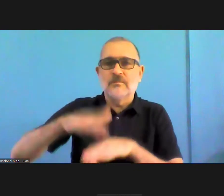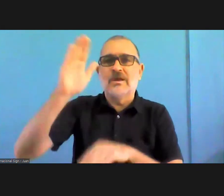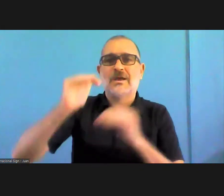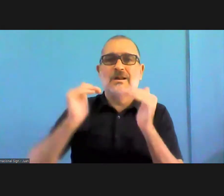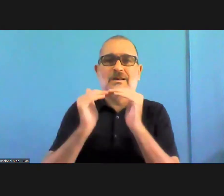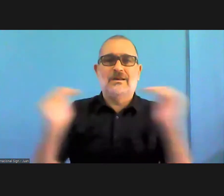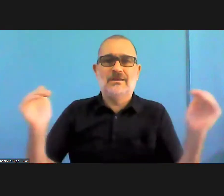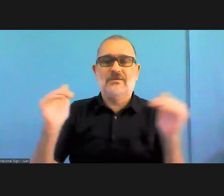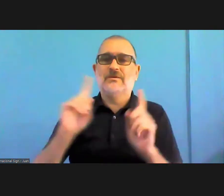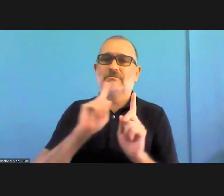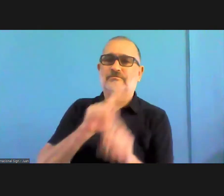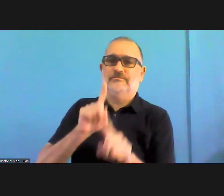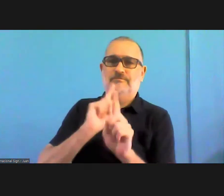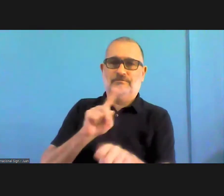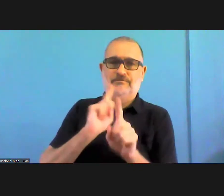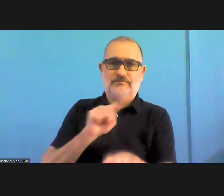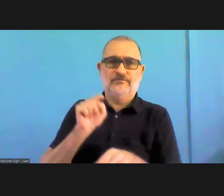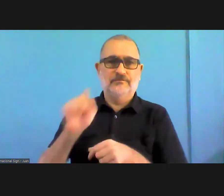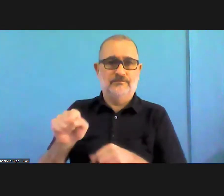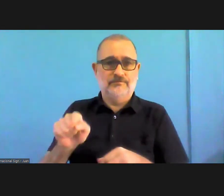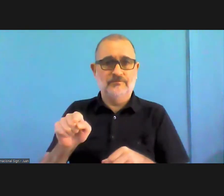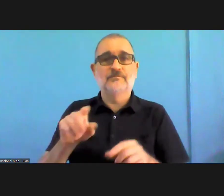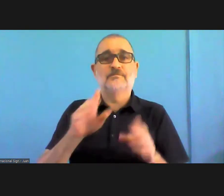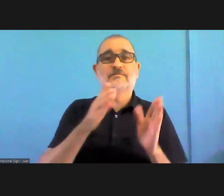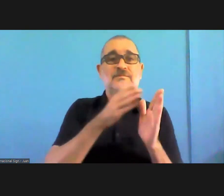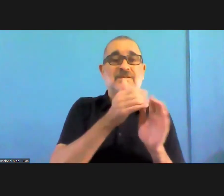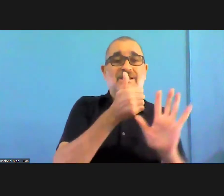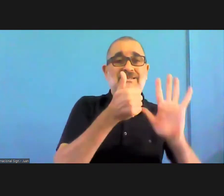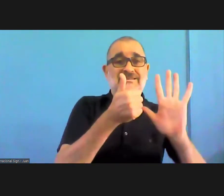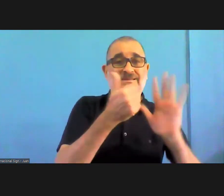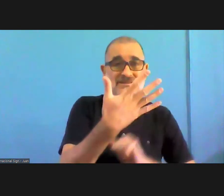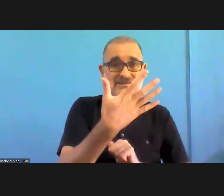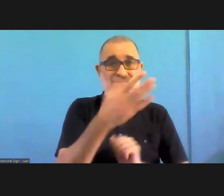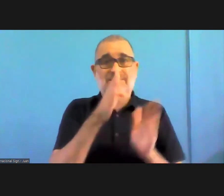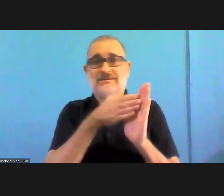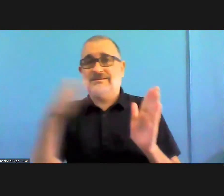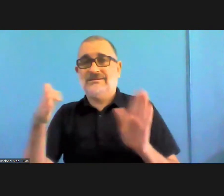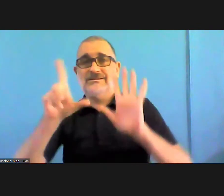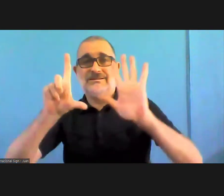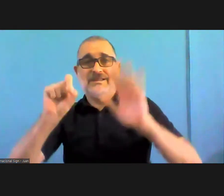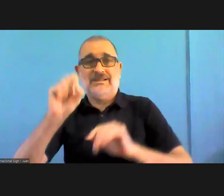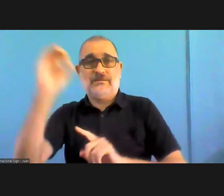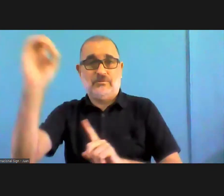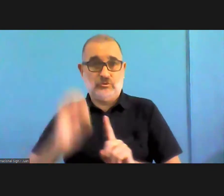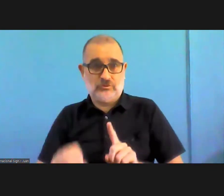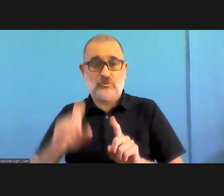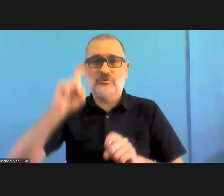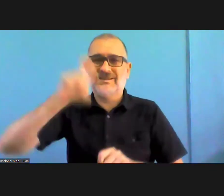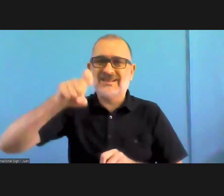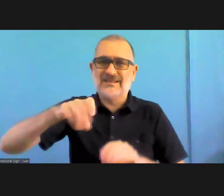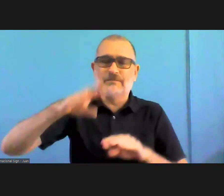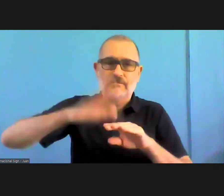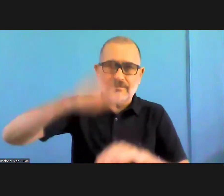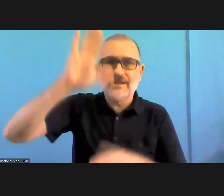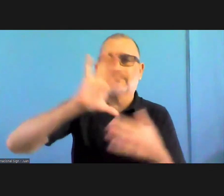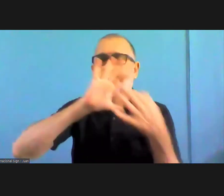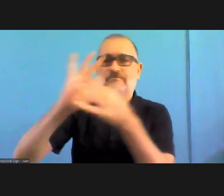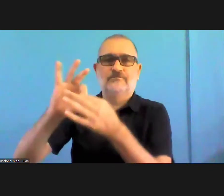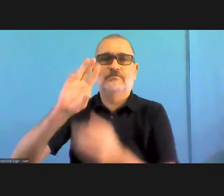The second line of action really speaks to the key issue of leadership and stewardship in governance.